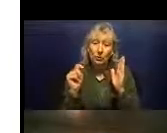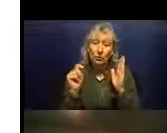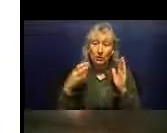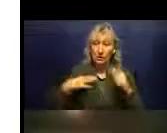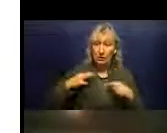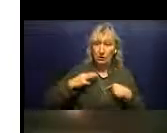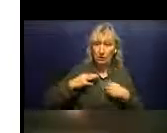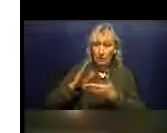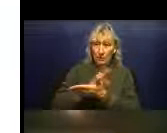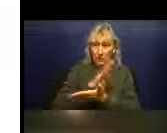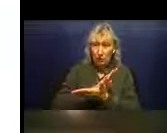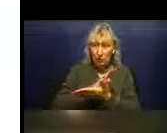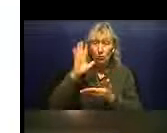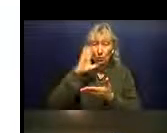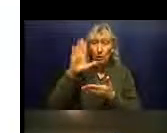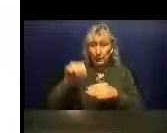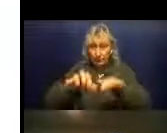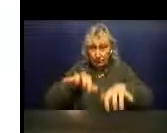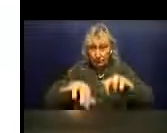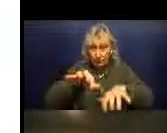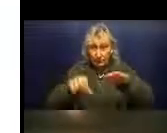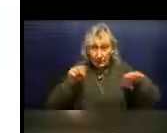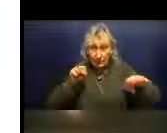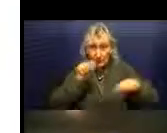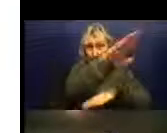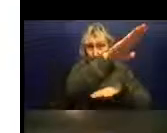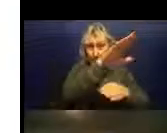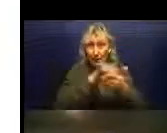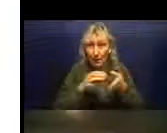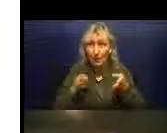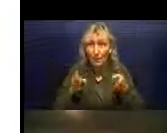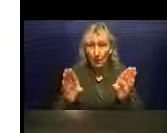Buys